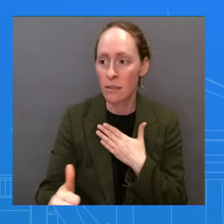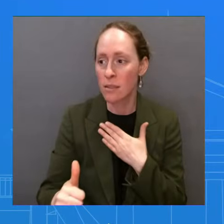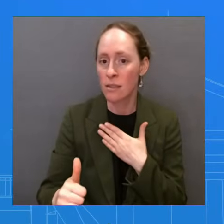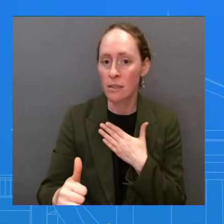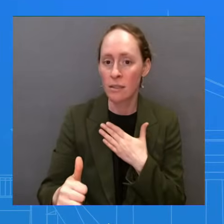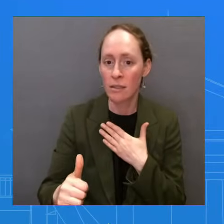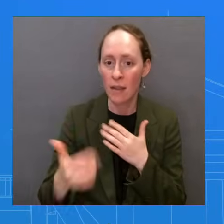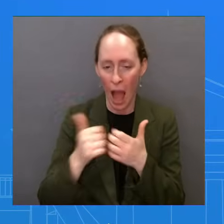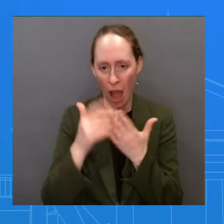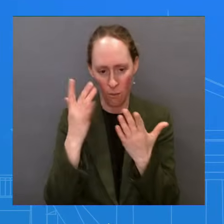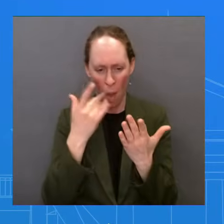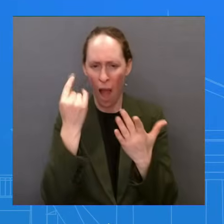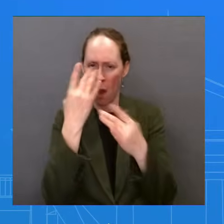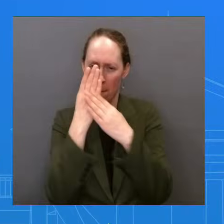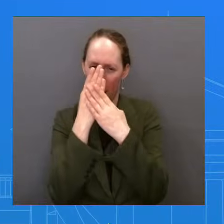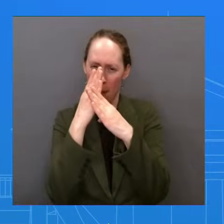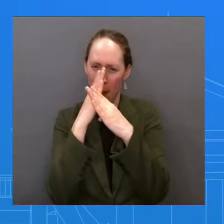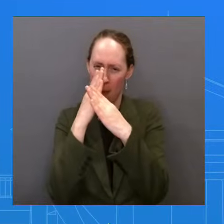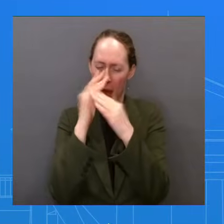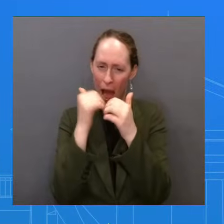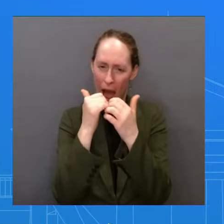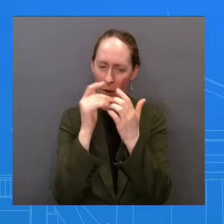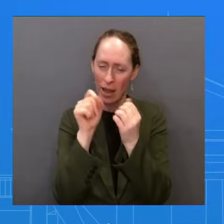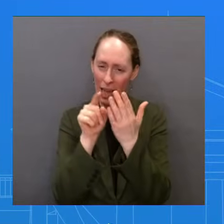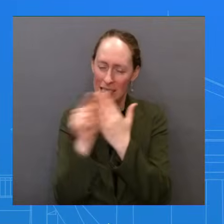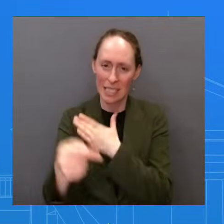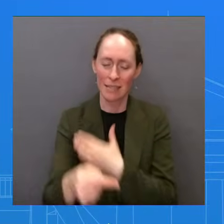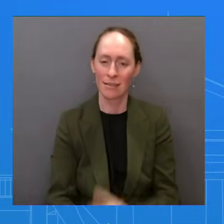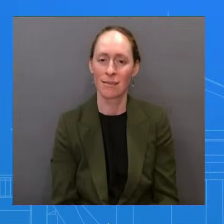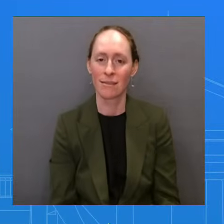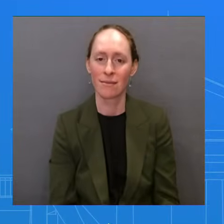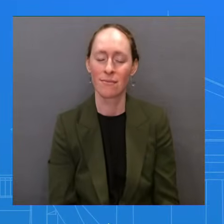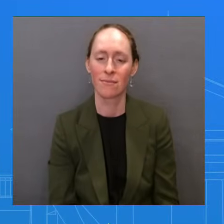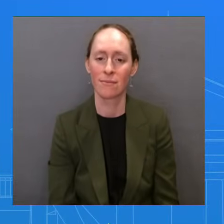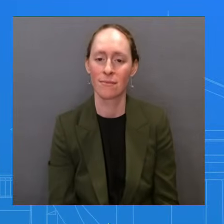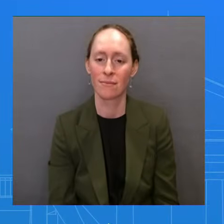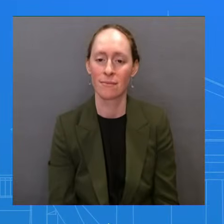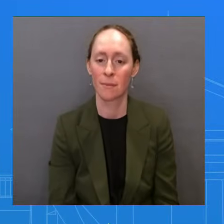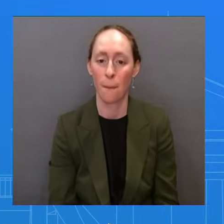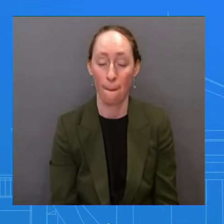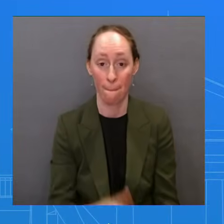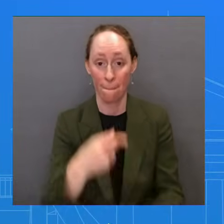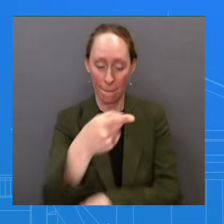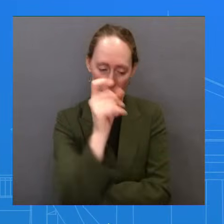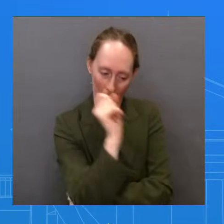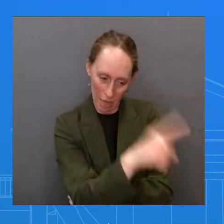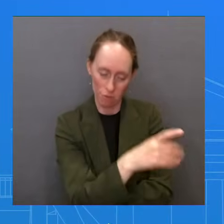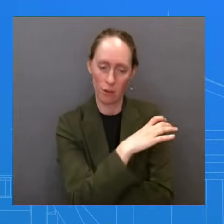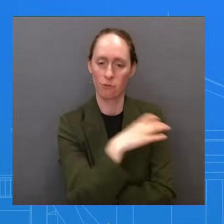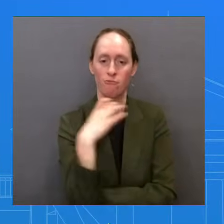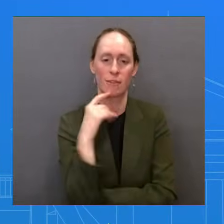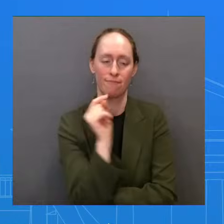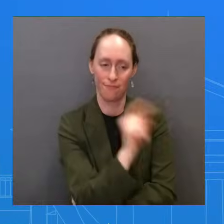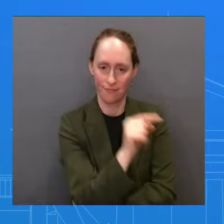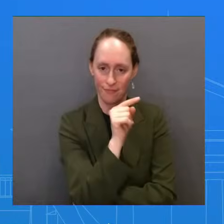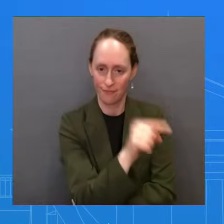It really is. What has changed? Why were they able to do this three times? Why were Republicans willing to come together